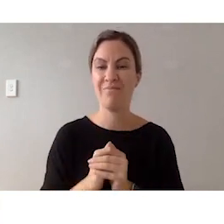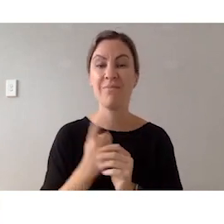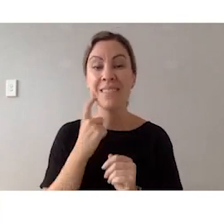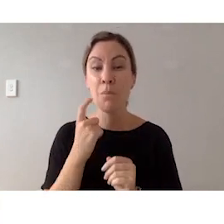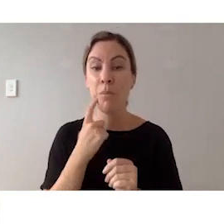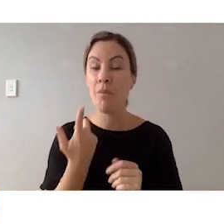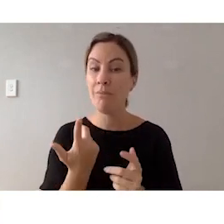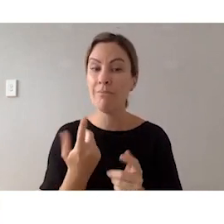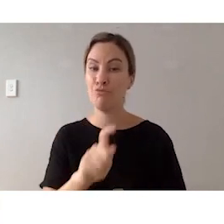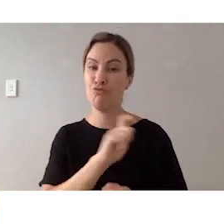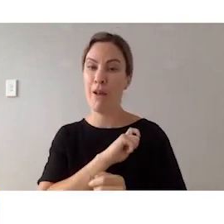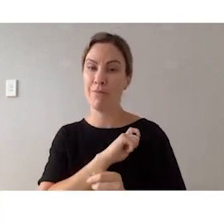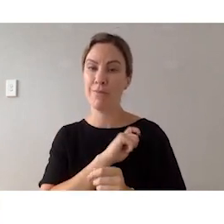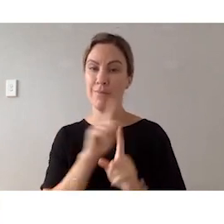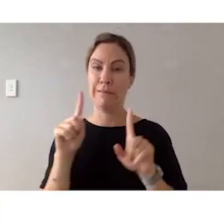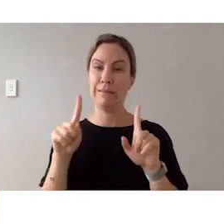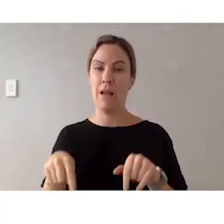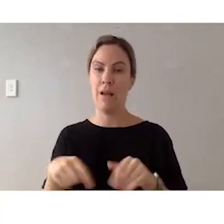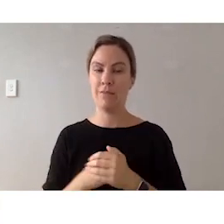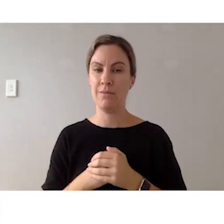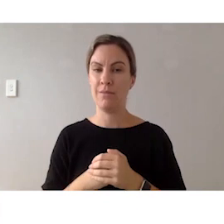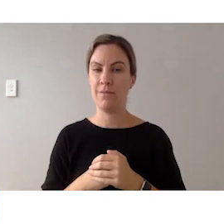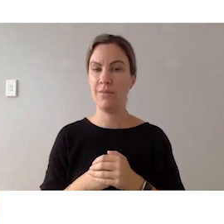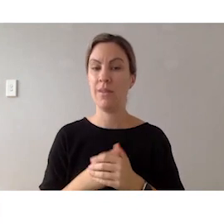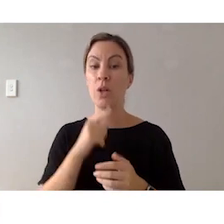times, I want you to reflect less on who you trust, and more on who